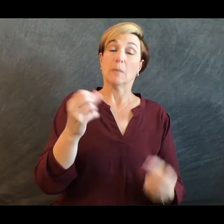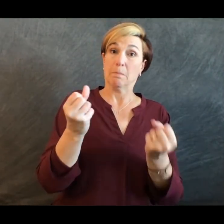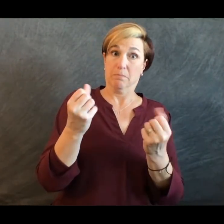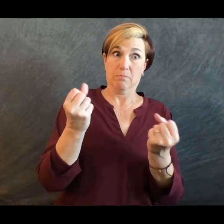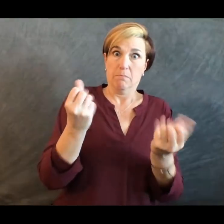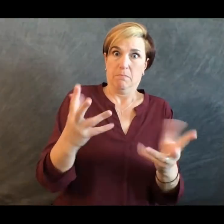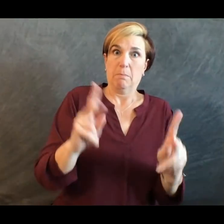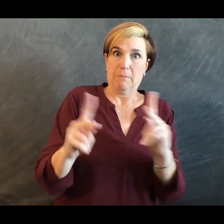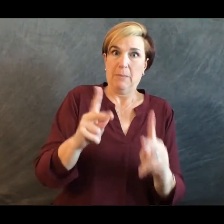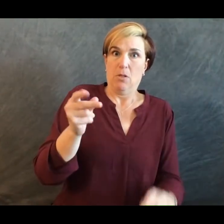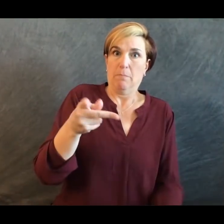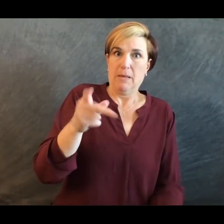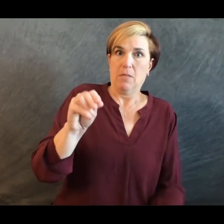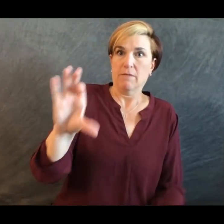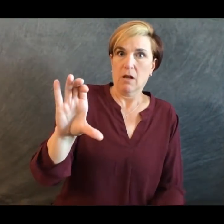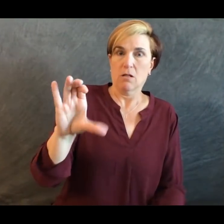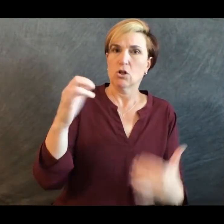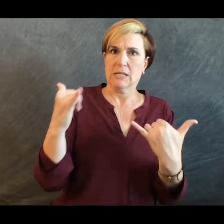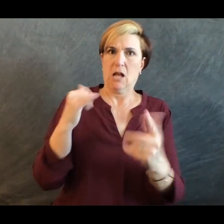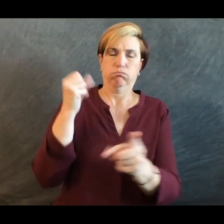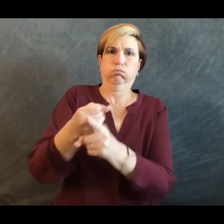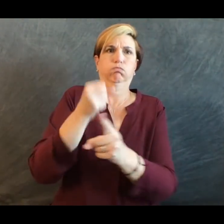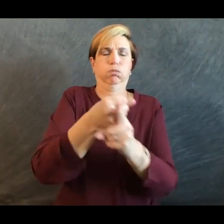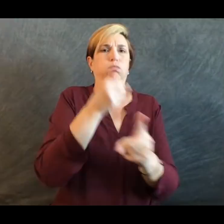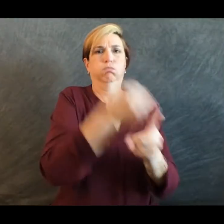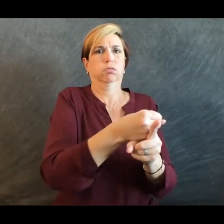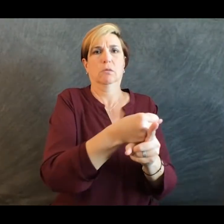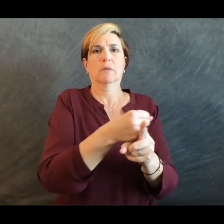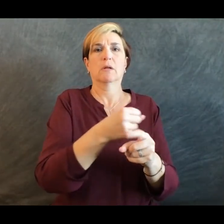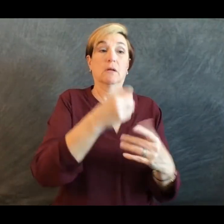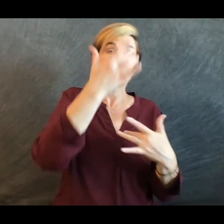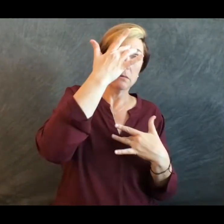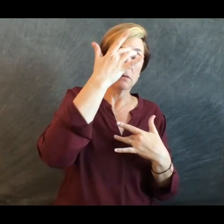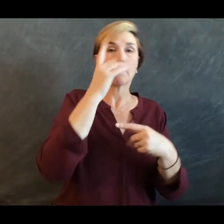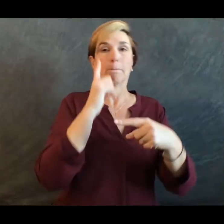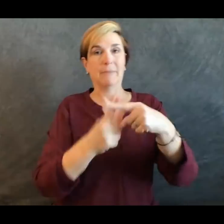what's going on well it's alarming but it's not surprising that people of color